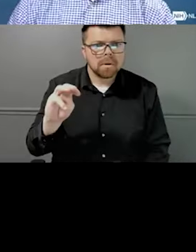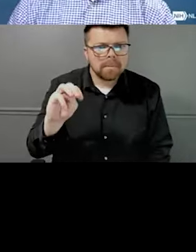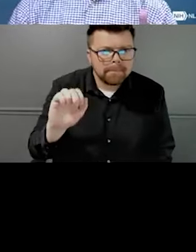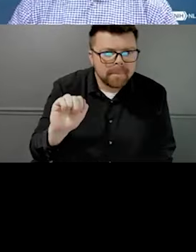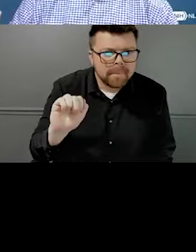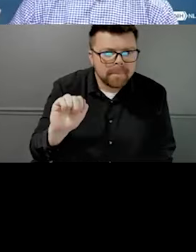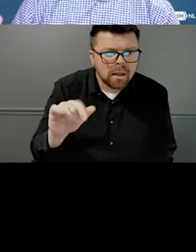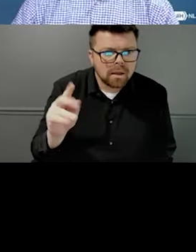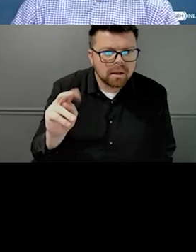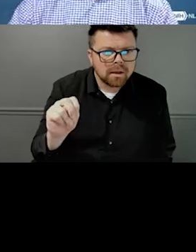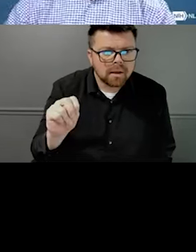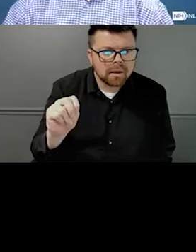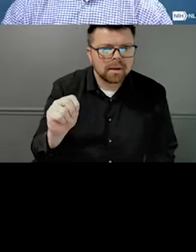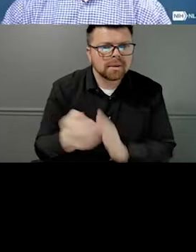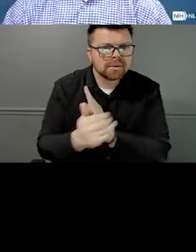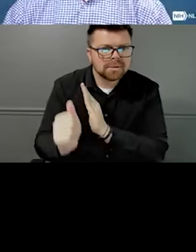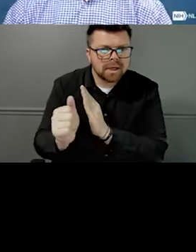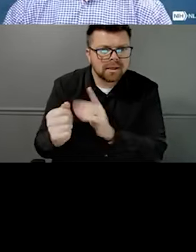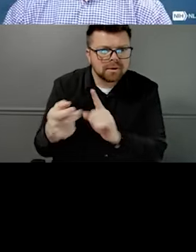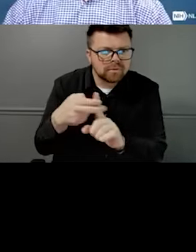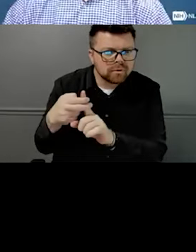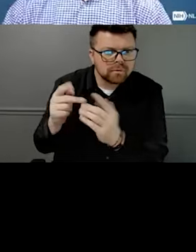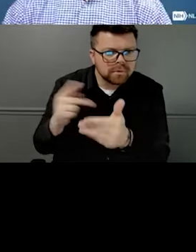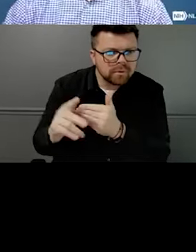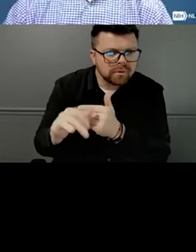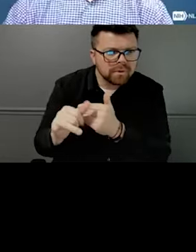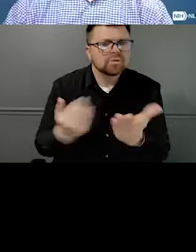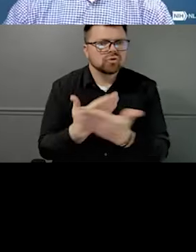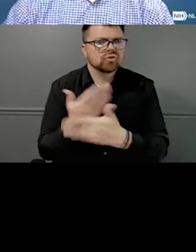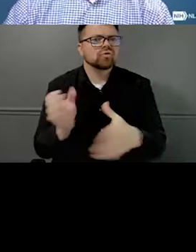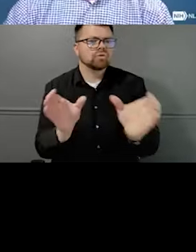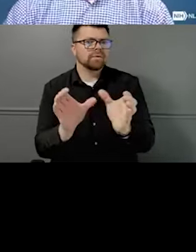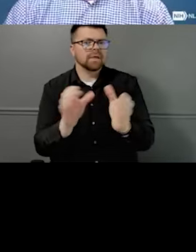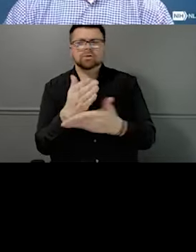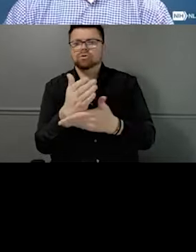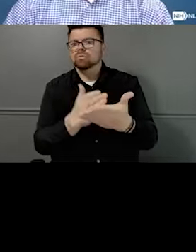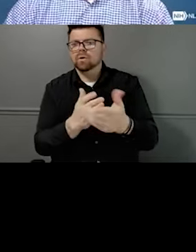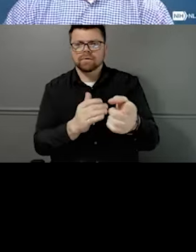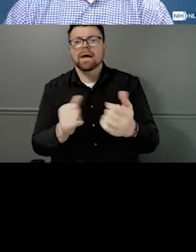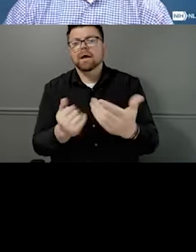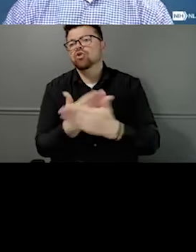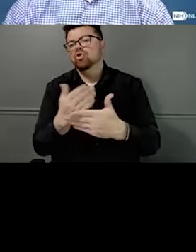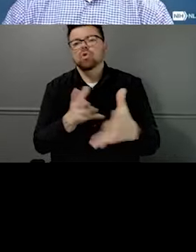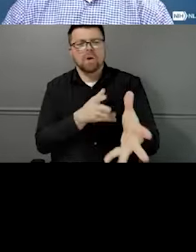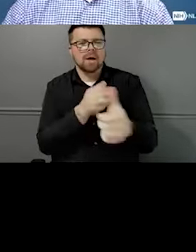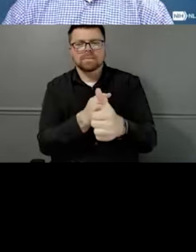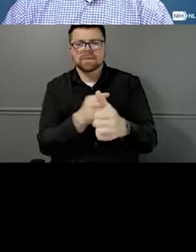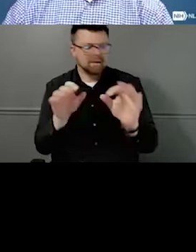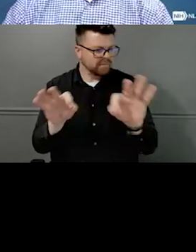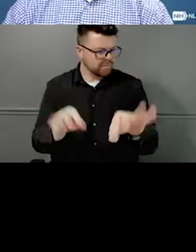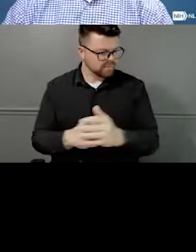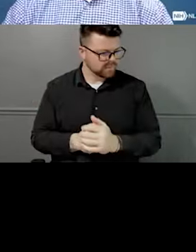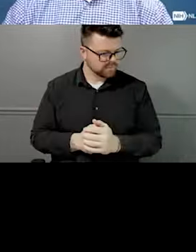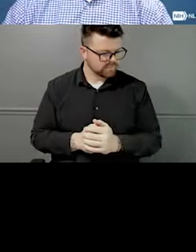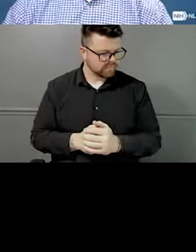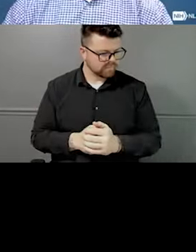That's all within this new certification piece for these newer updated forms. Finally, there's also